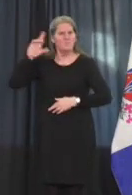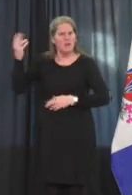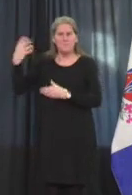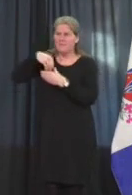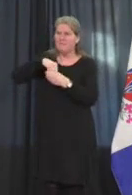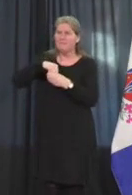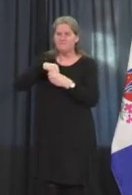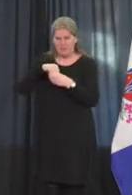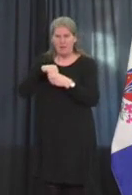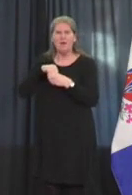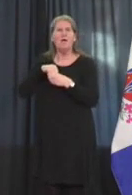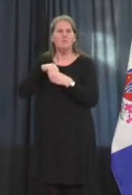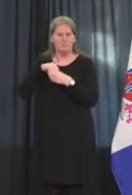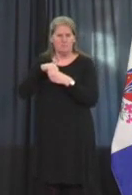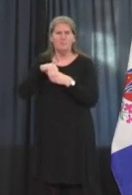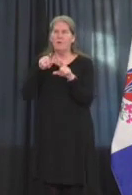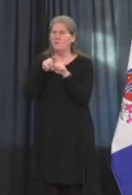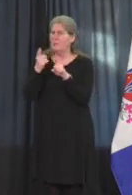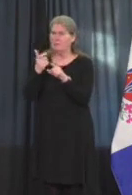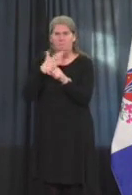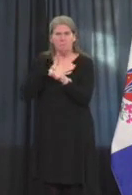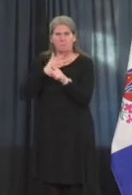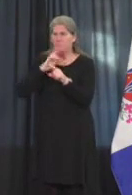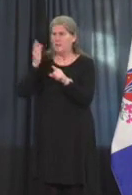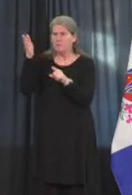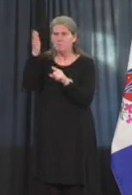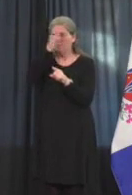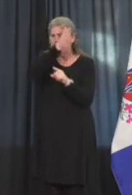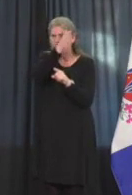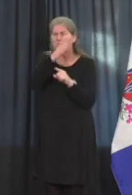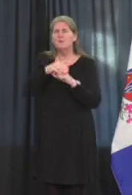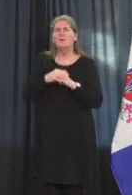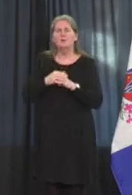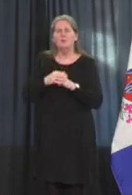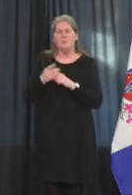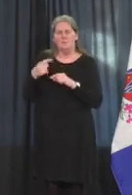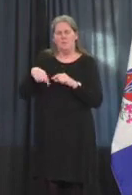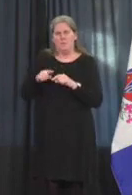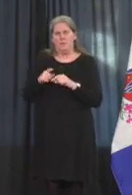PART OF THIS SOLUTION. I THINK THAT WE'RE GOING TO CAST A WIDE NET.